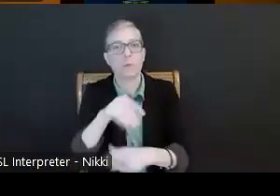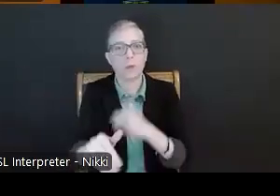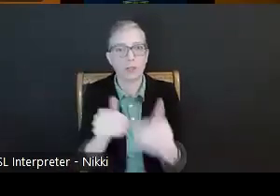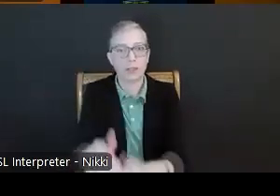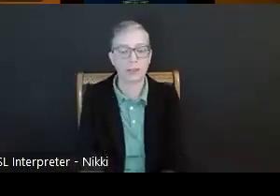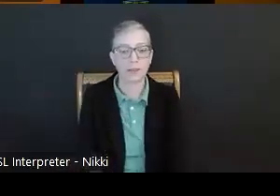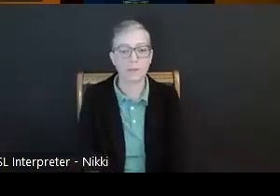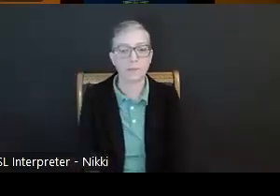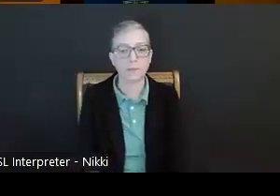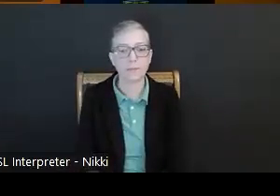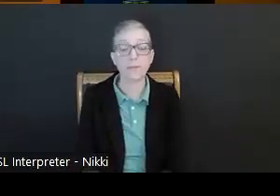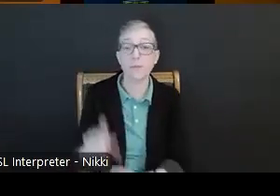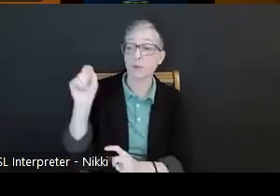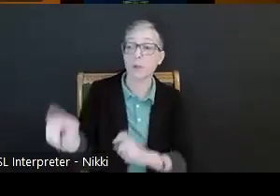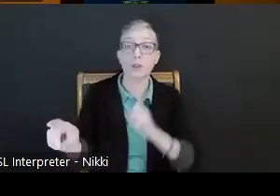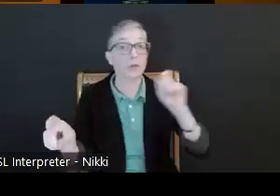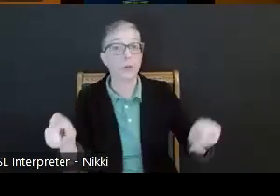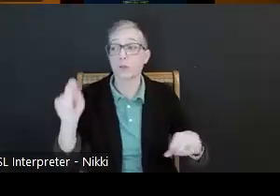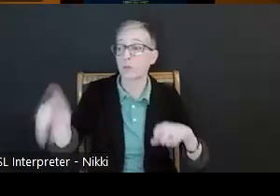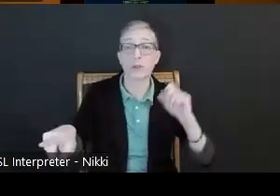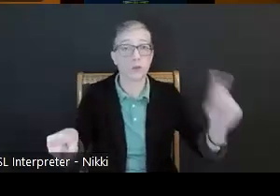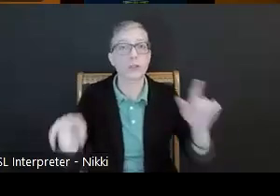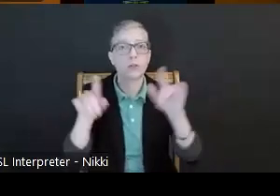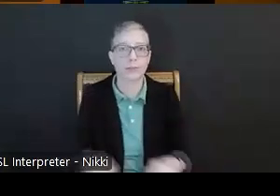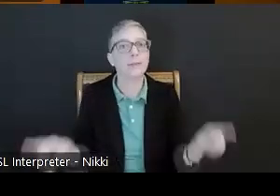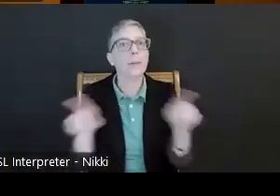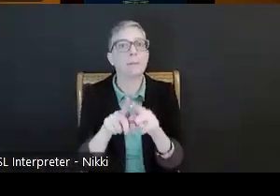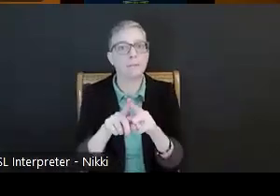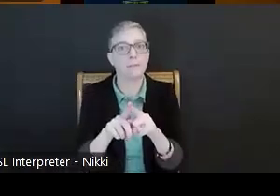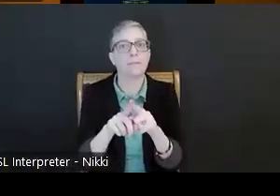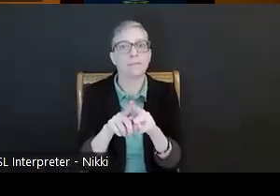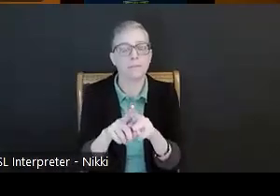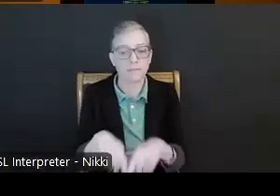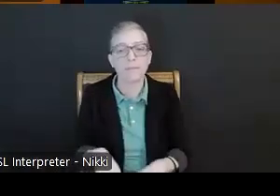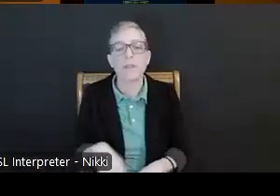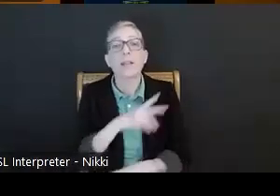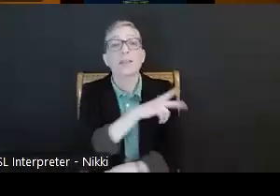the same prompts um so the patient would share their memory from that specific prompt and then